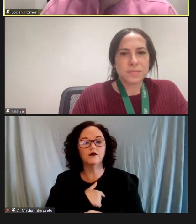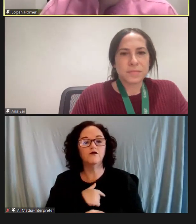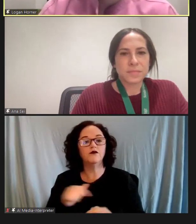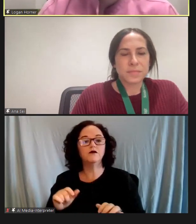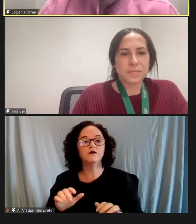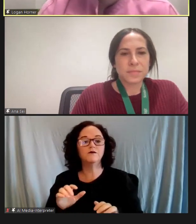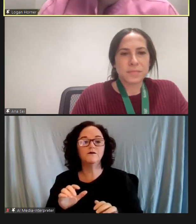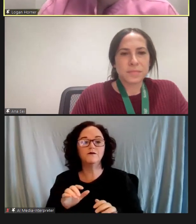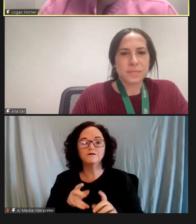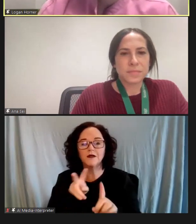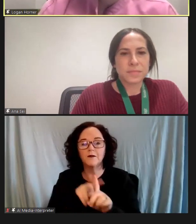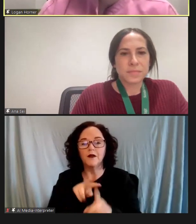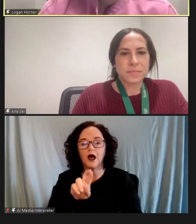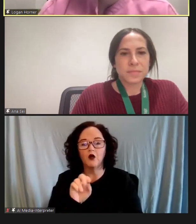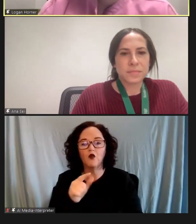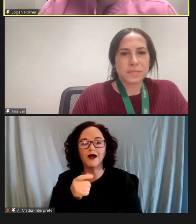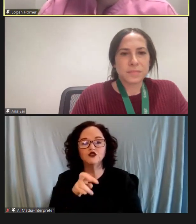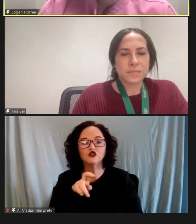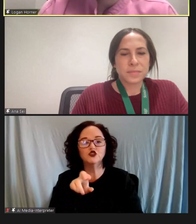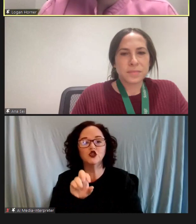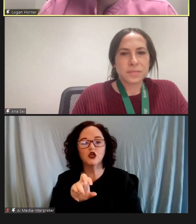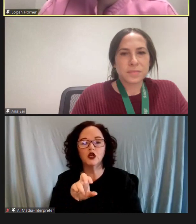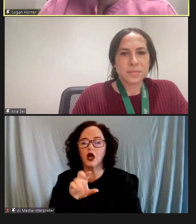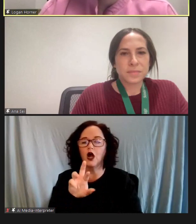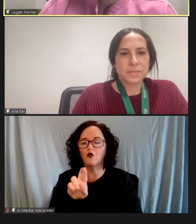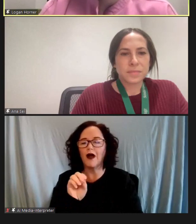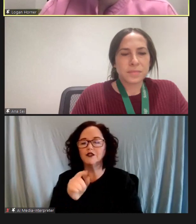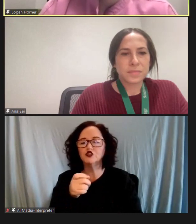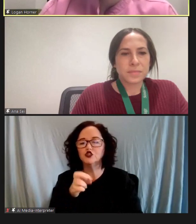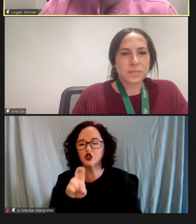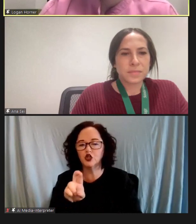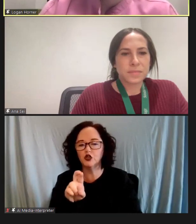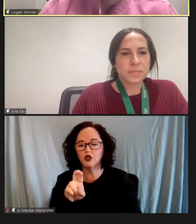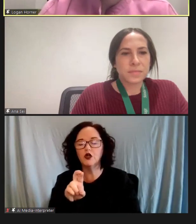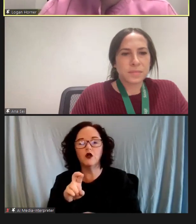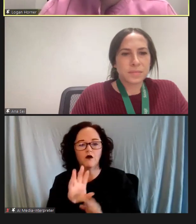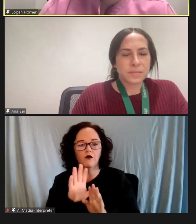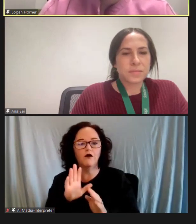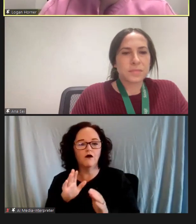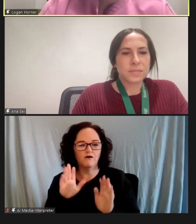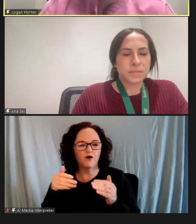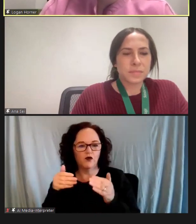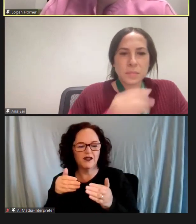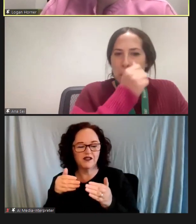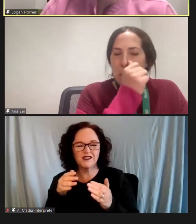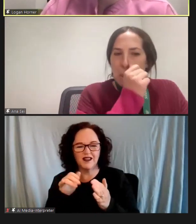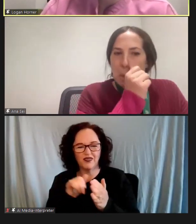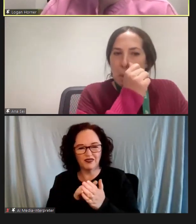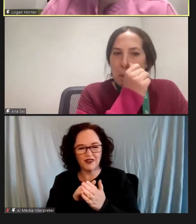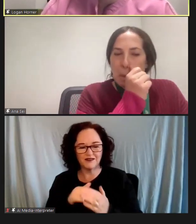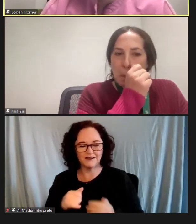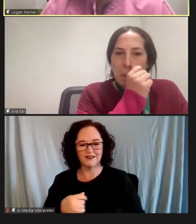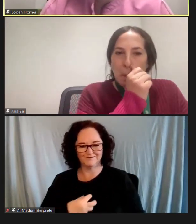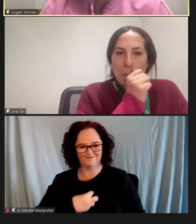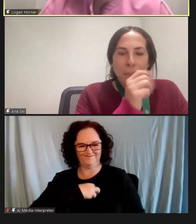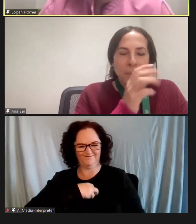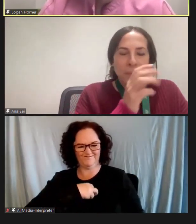to which is a receiver a phac receiver